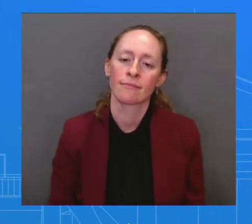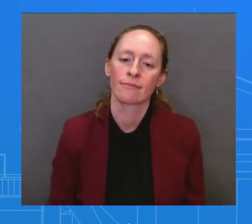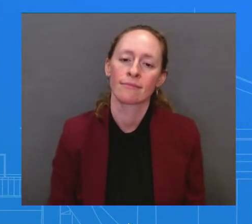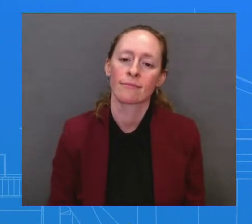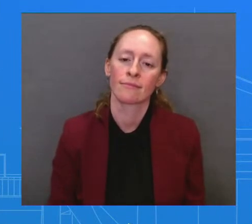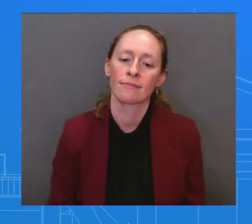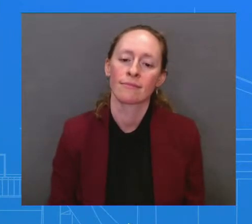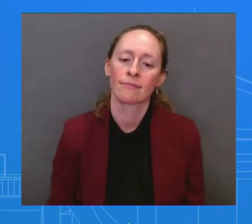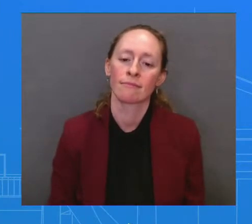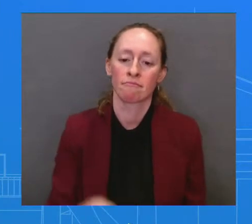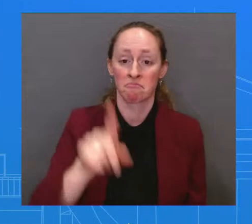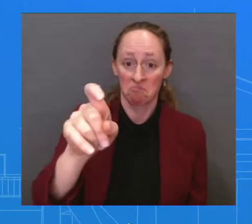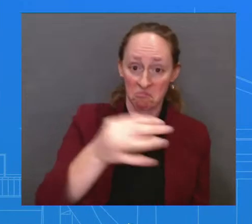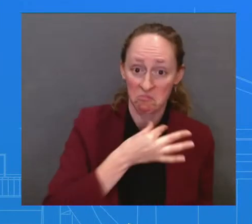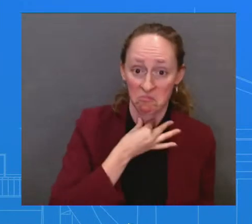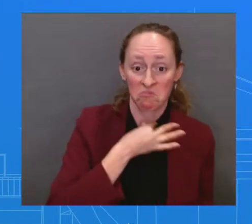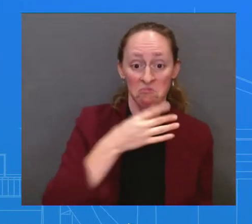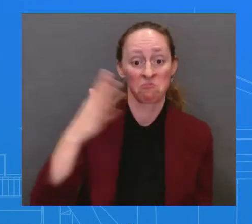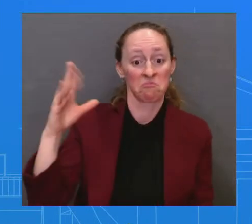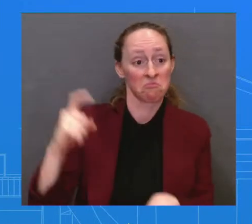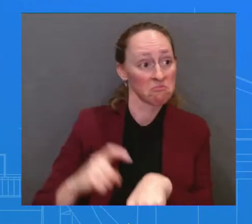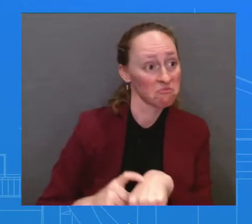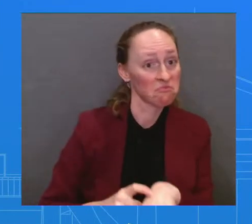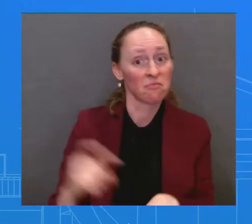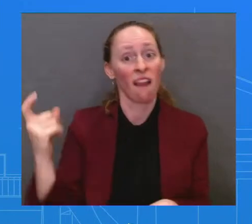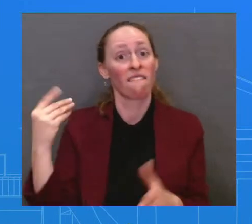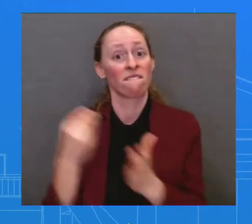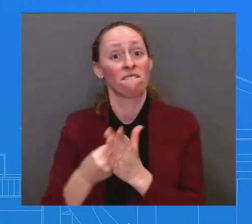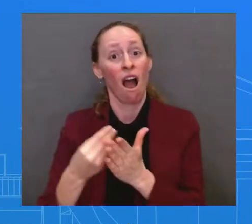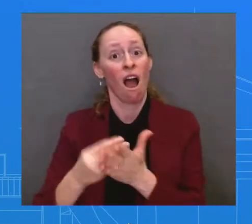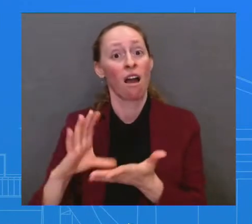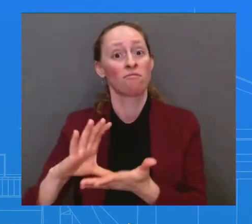if not more or whatever. And that's the understanding here at the White House.